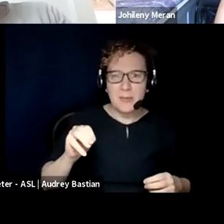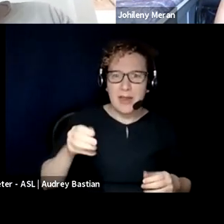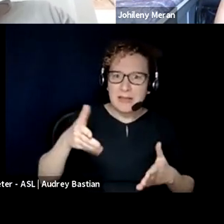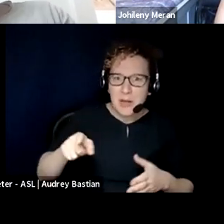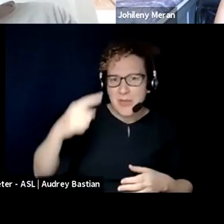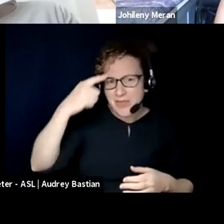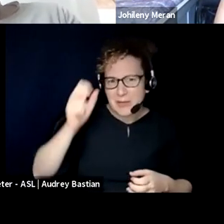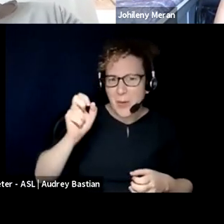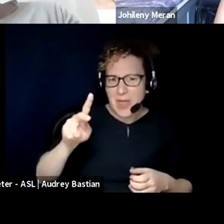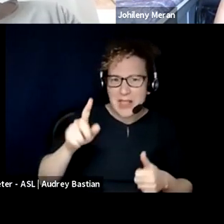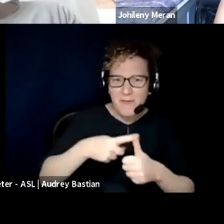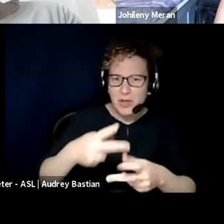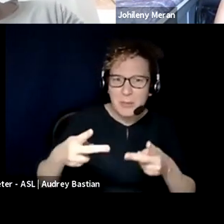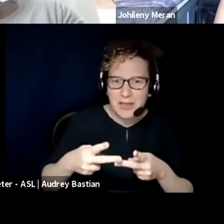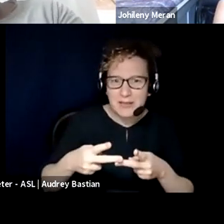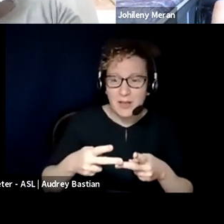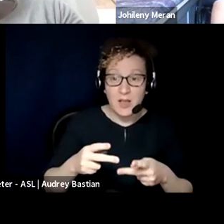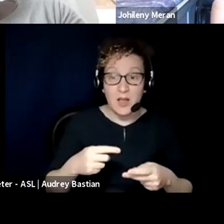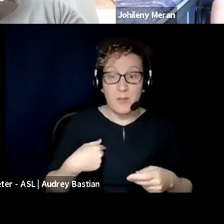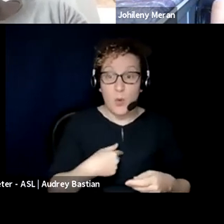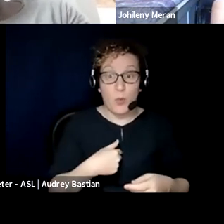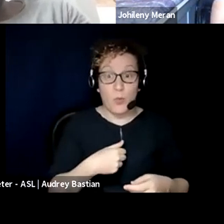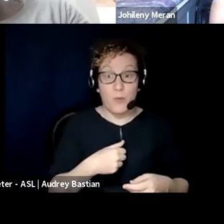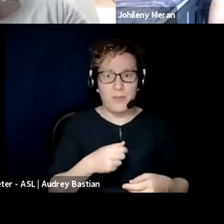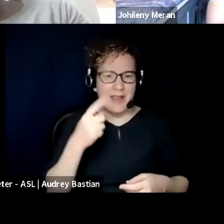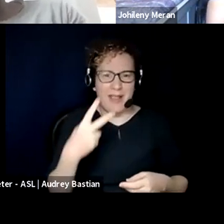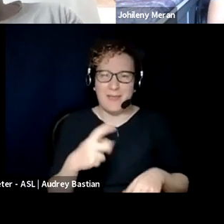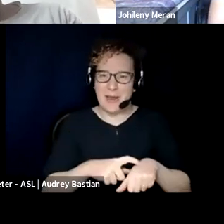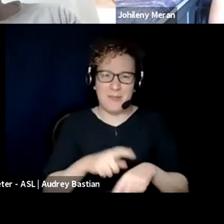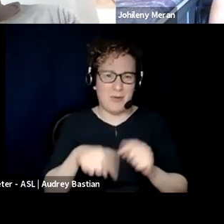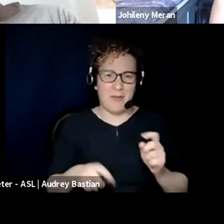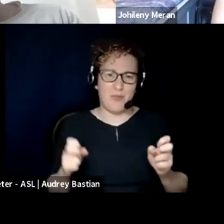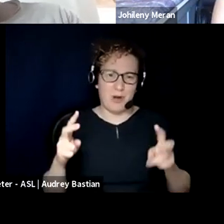But we are not even going to -- like cap the time you cannot do that.